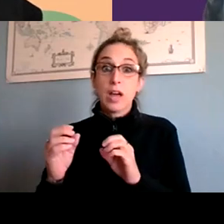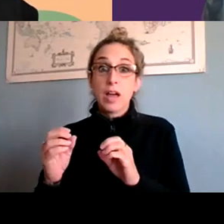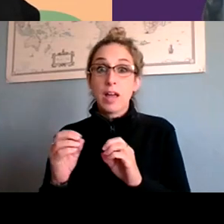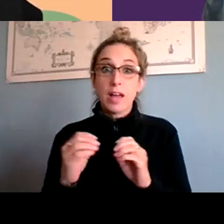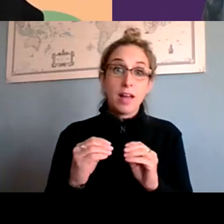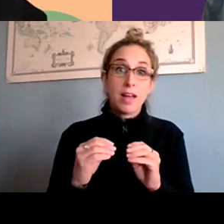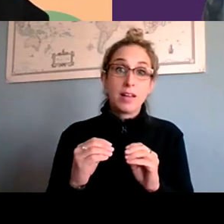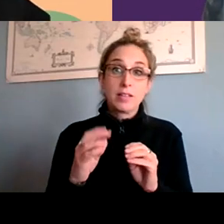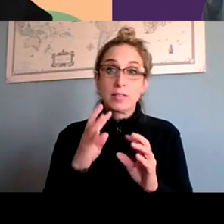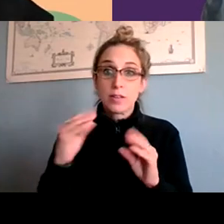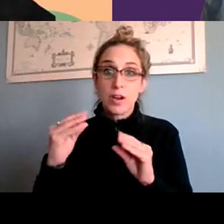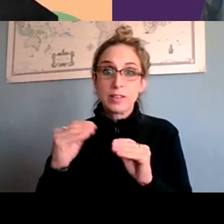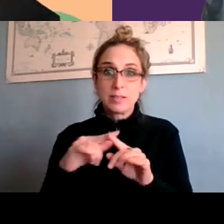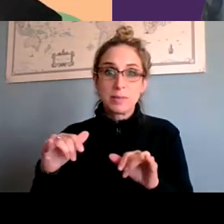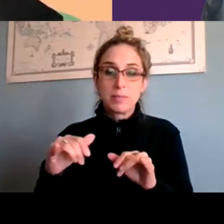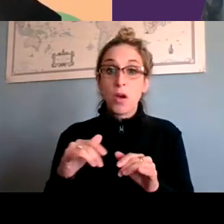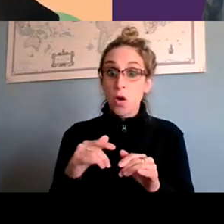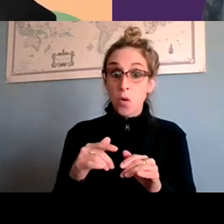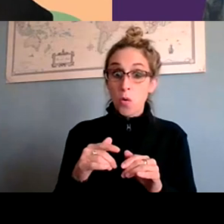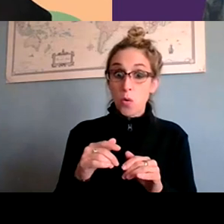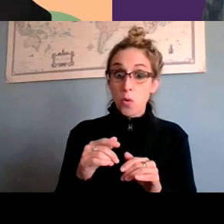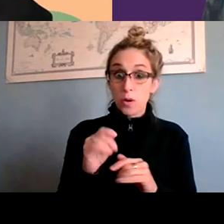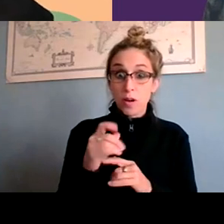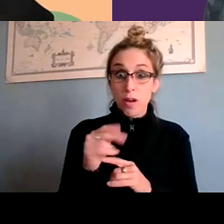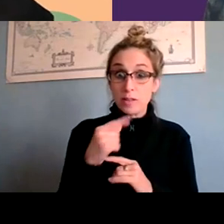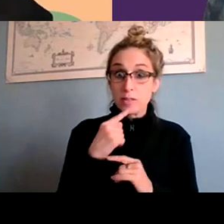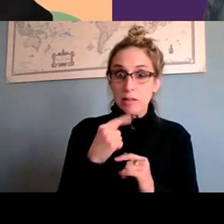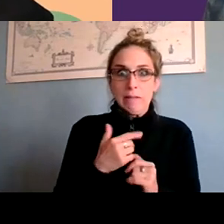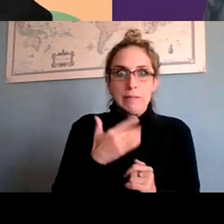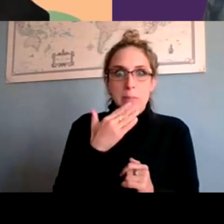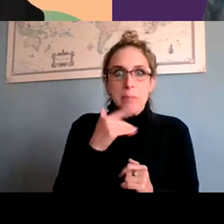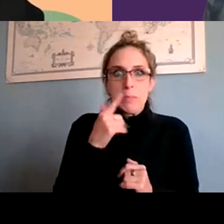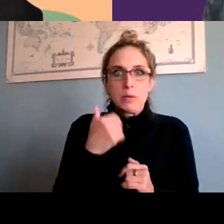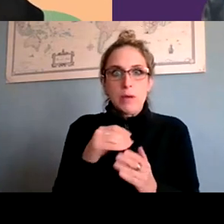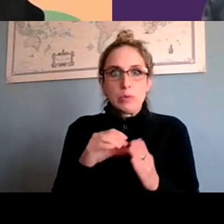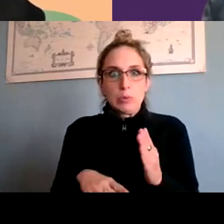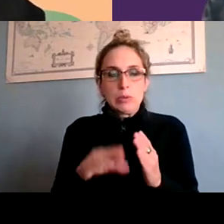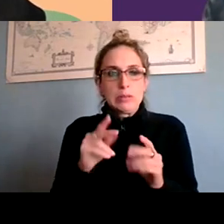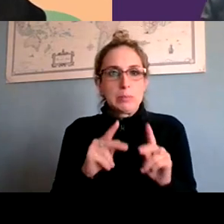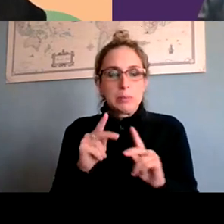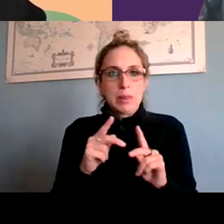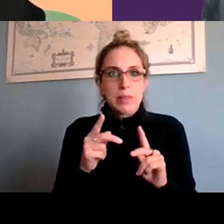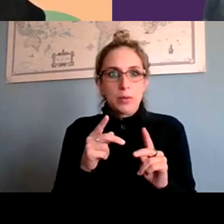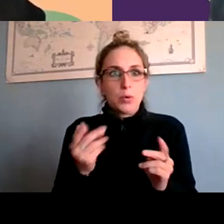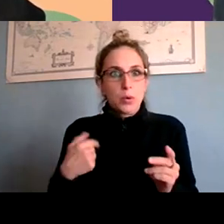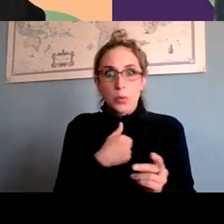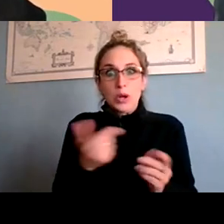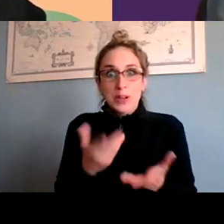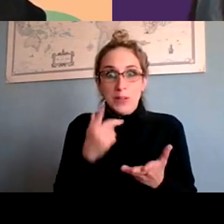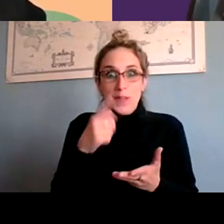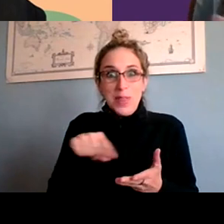Ghada Al-Masri: Did you want me to step aside, I feel bad because I know we have students and folks for them, and I want them to be able to engage.